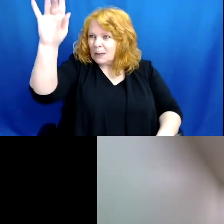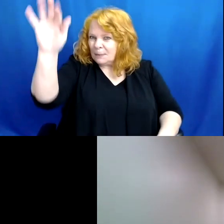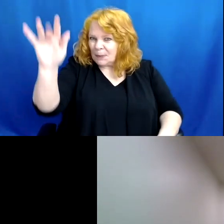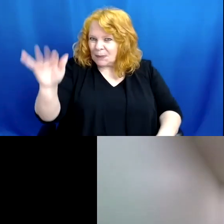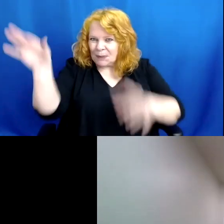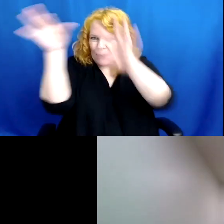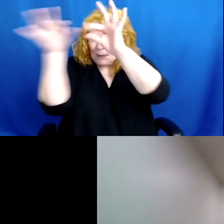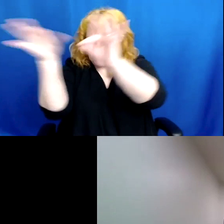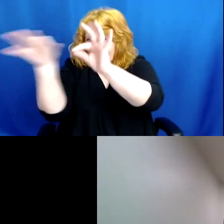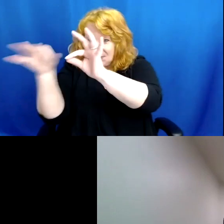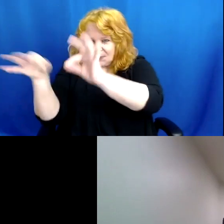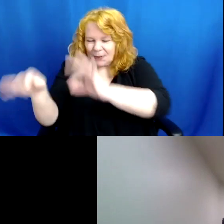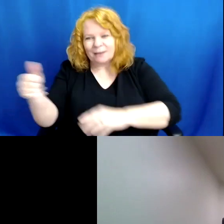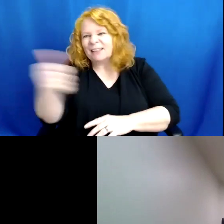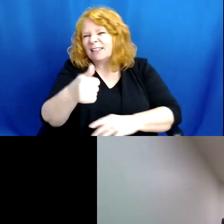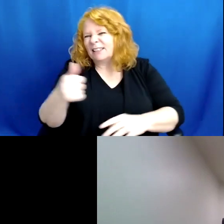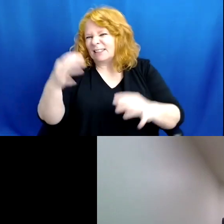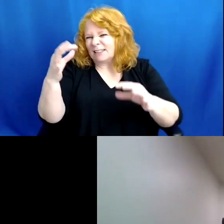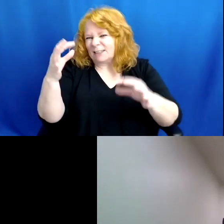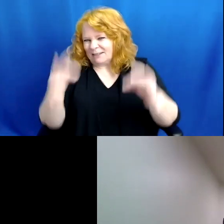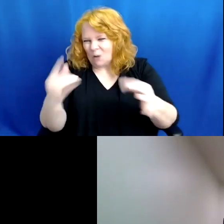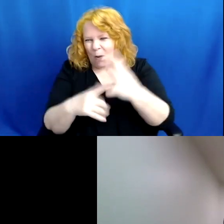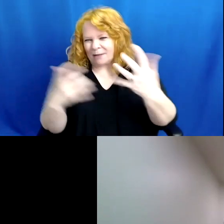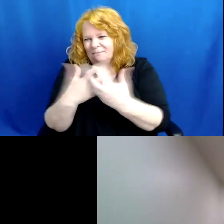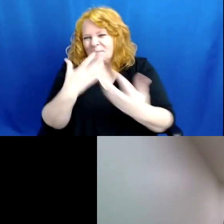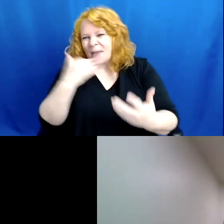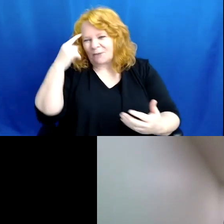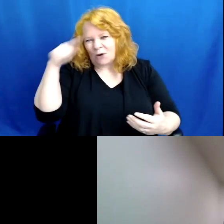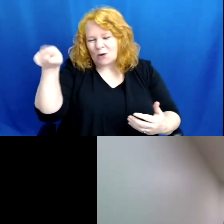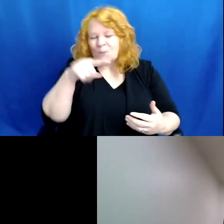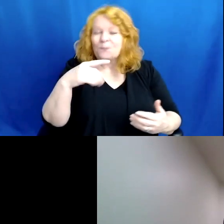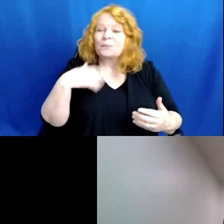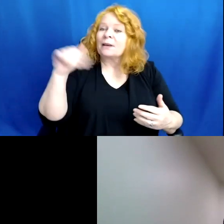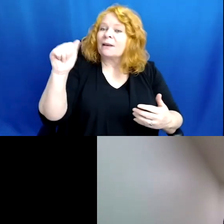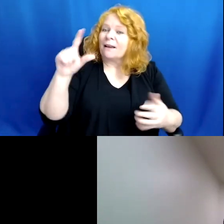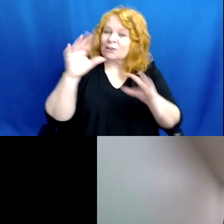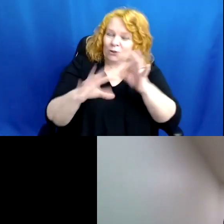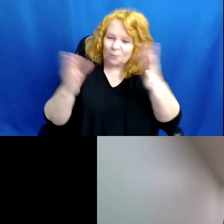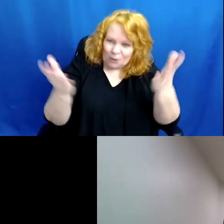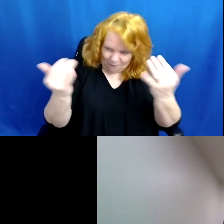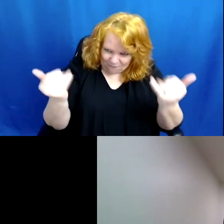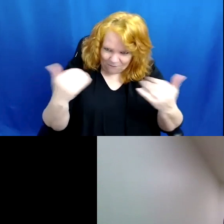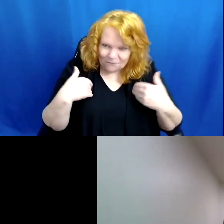So choose which one works best for you. We have an ASL interpreter here with us today.